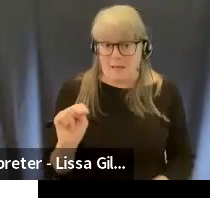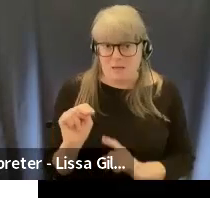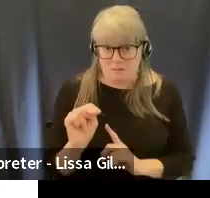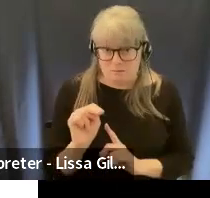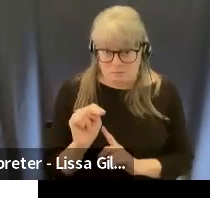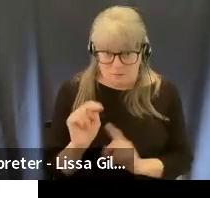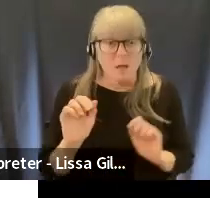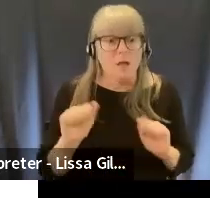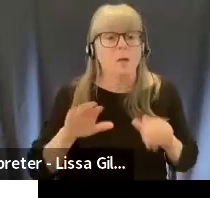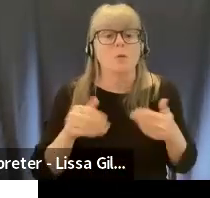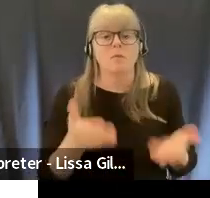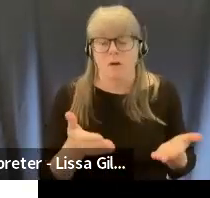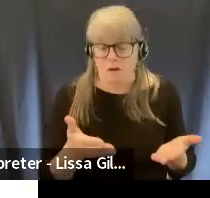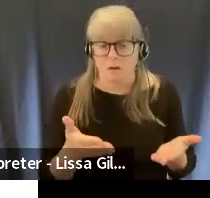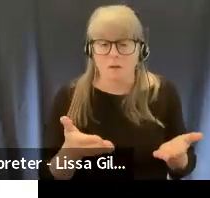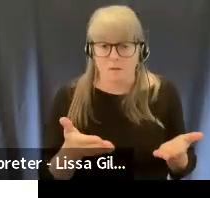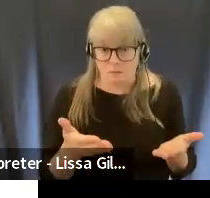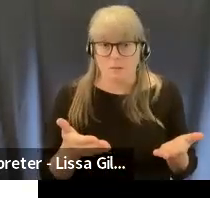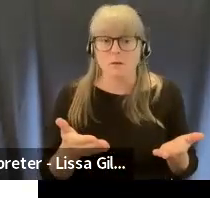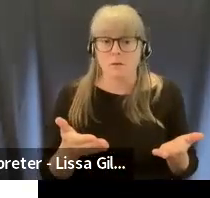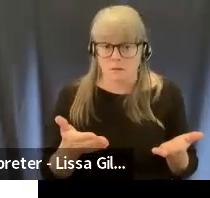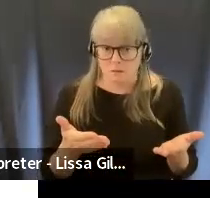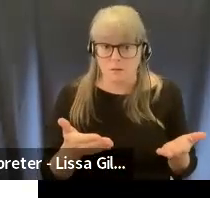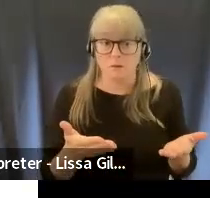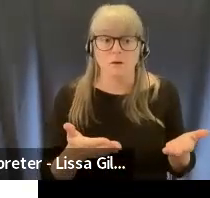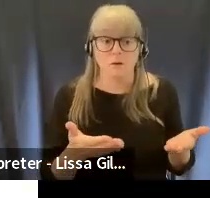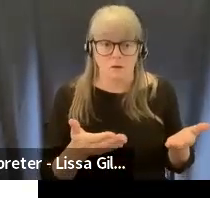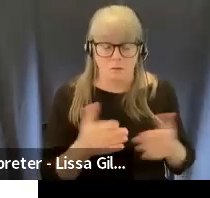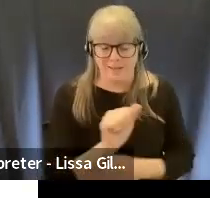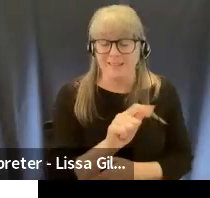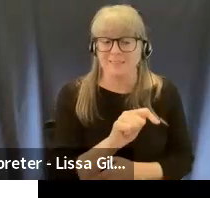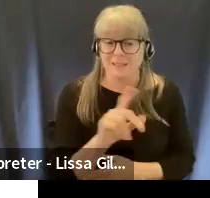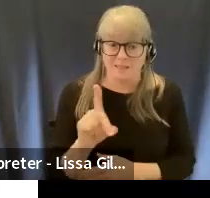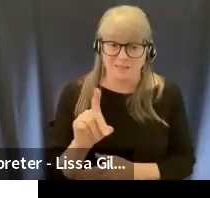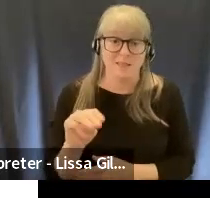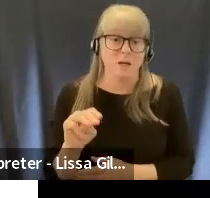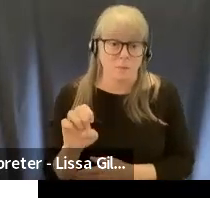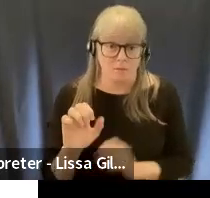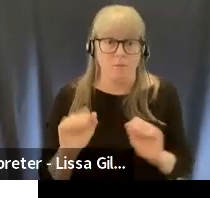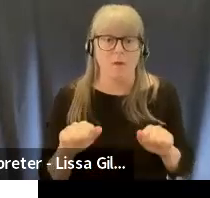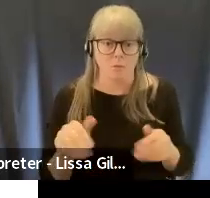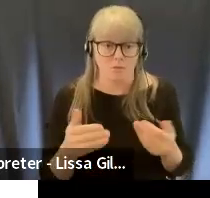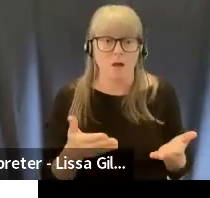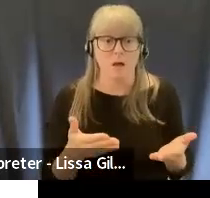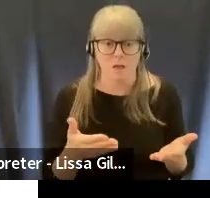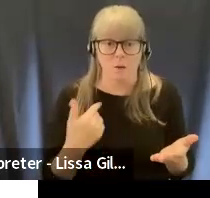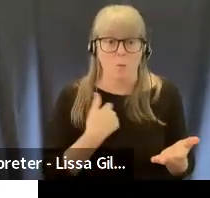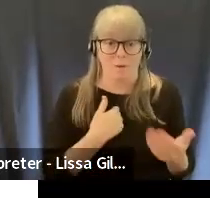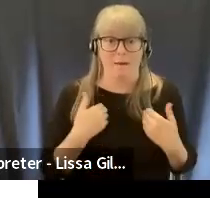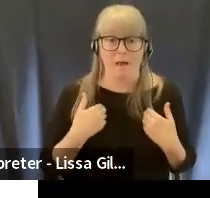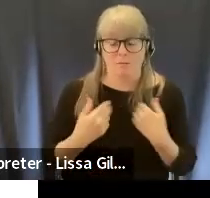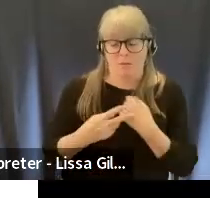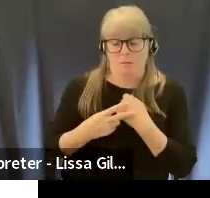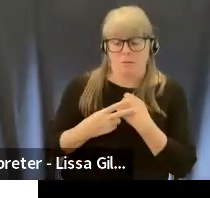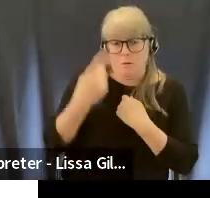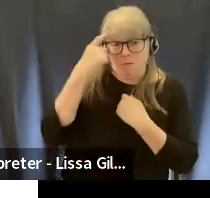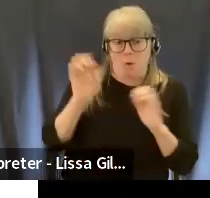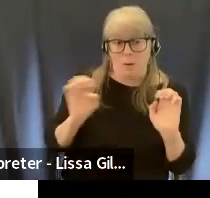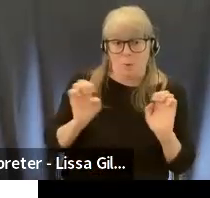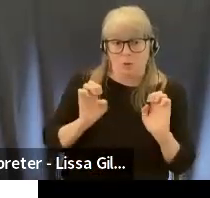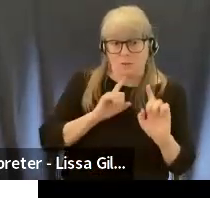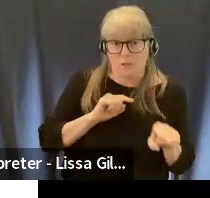And so the equipment was damaged. Latin is able to provide the resources that we do physically with at, and Dme.